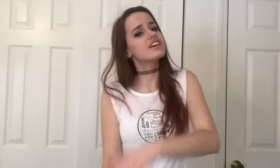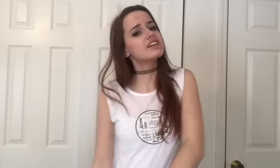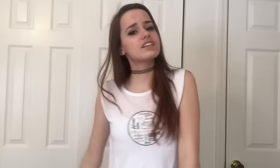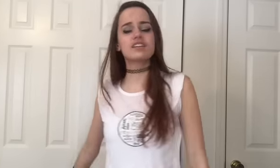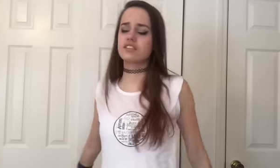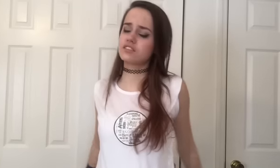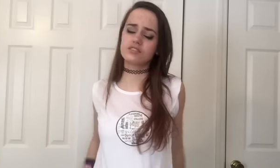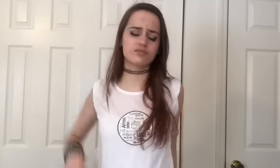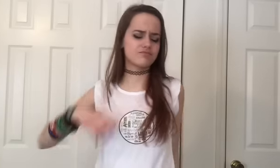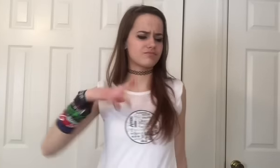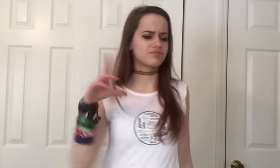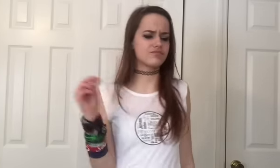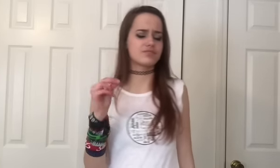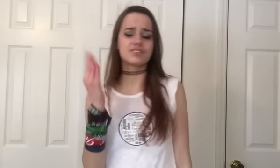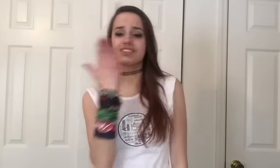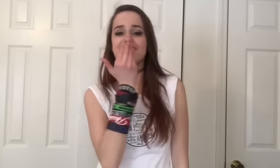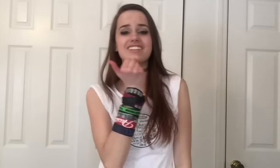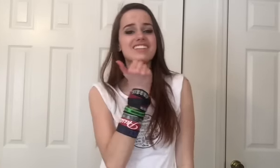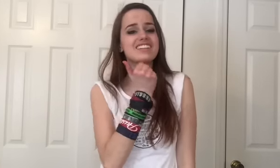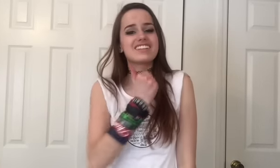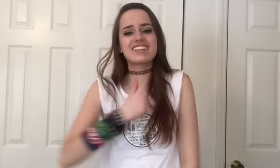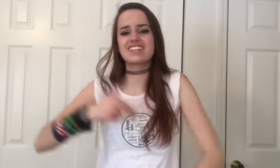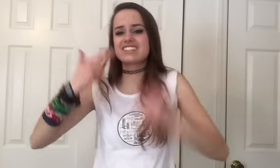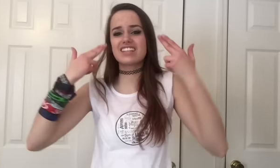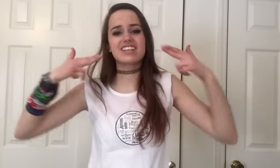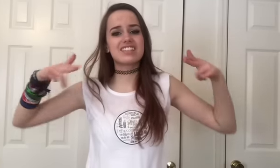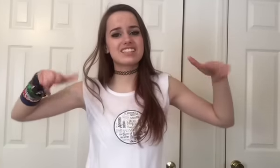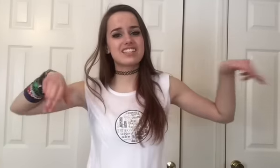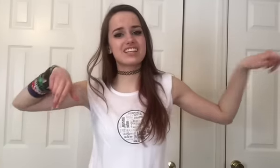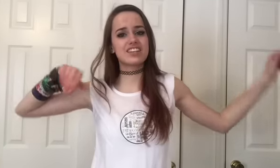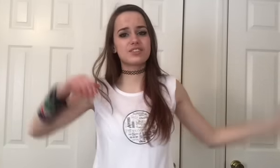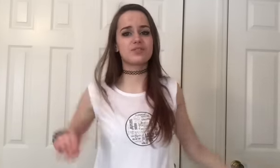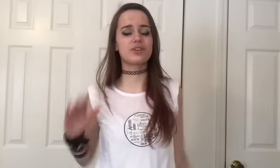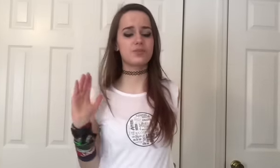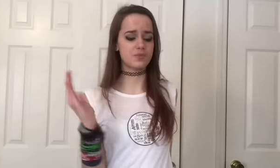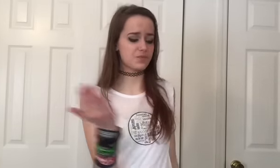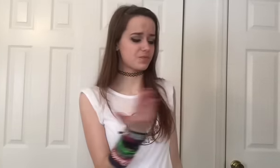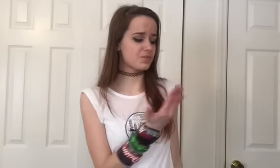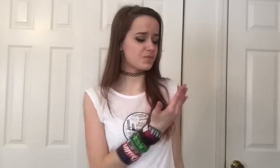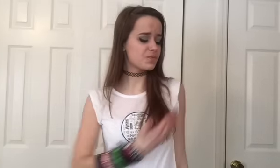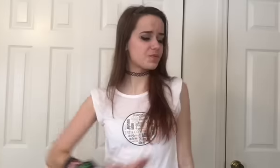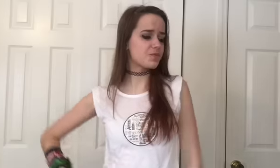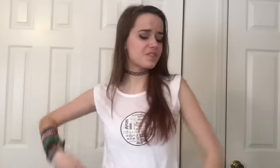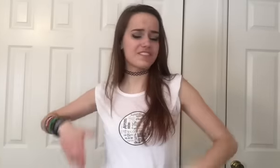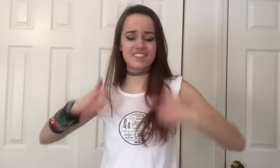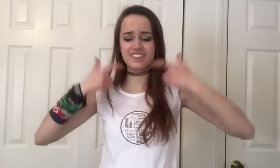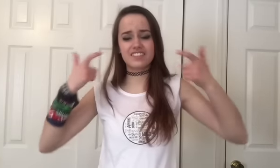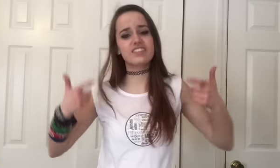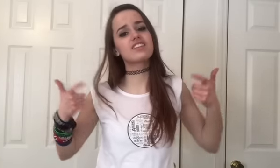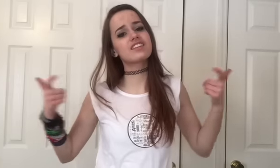there is no sweeter innocence then our gentle sin